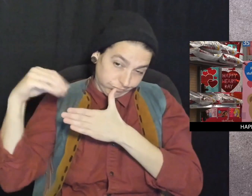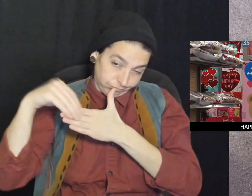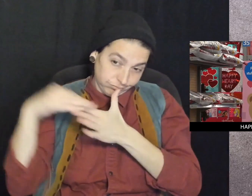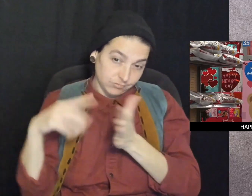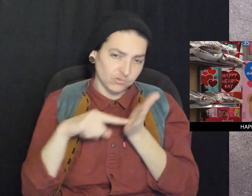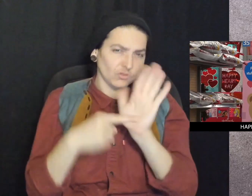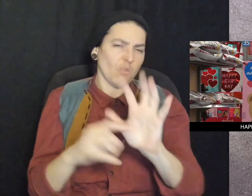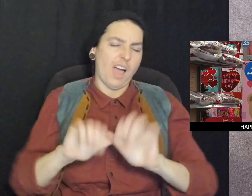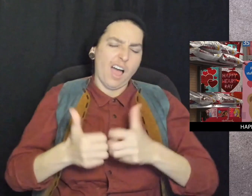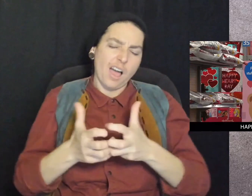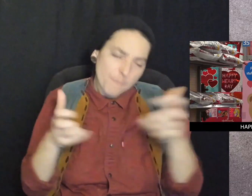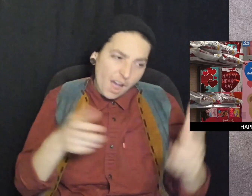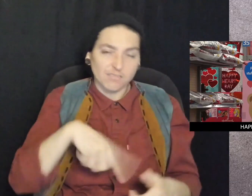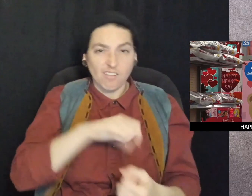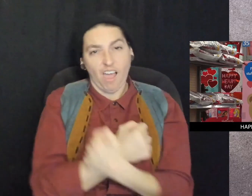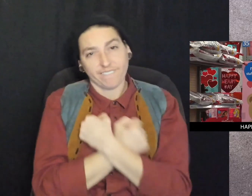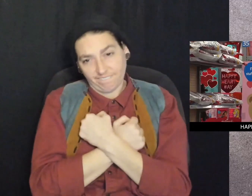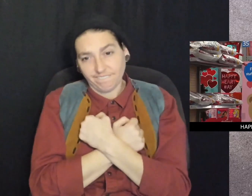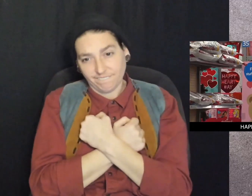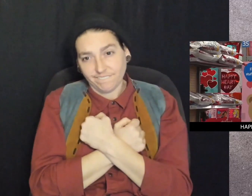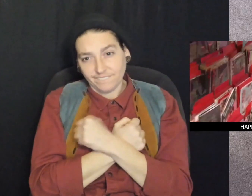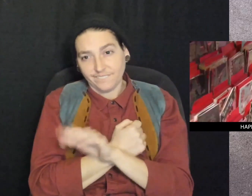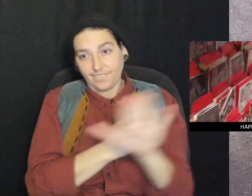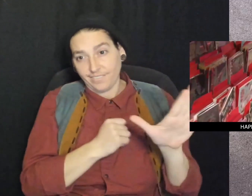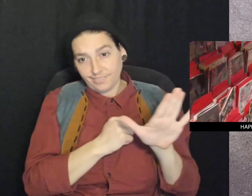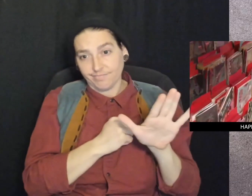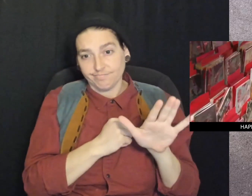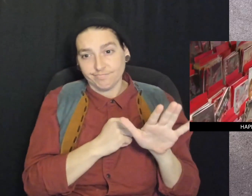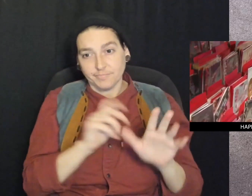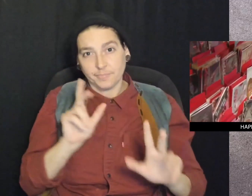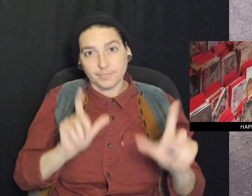are willing to pay big dollars to show how much they love someone